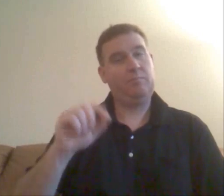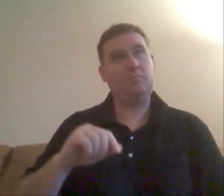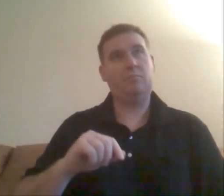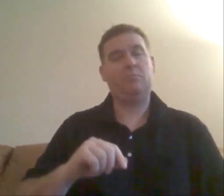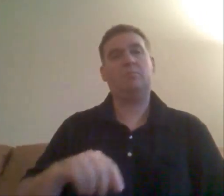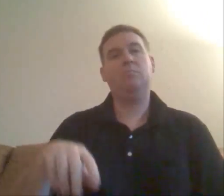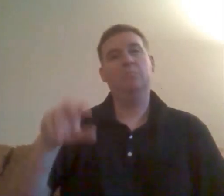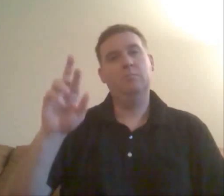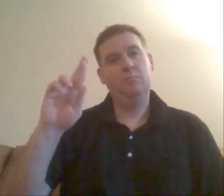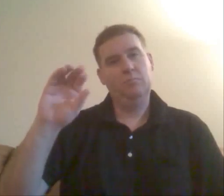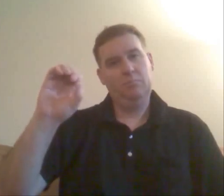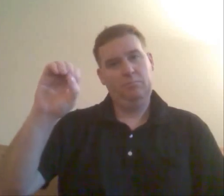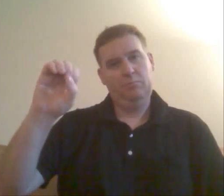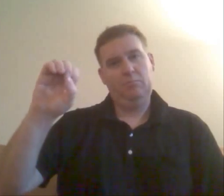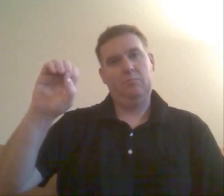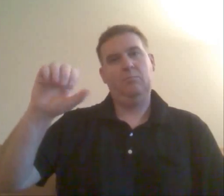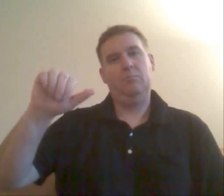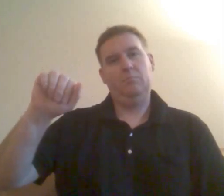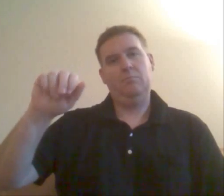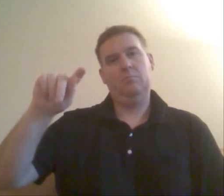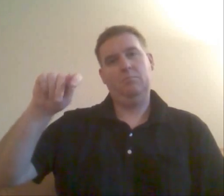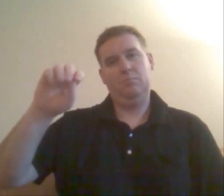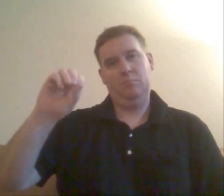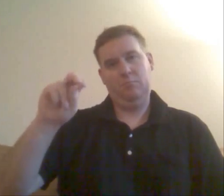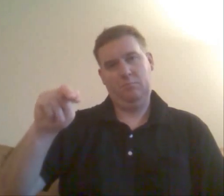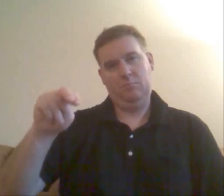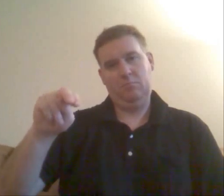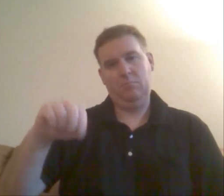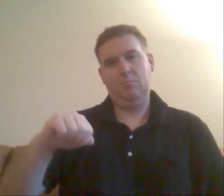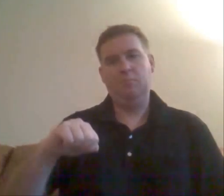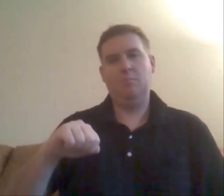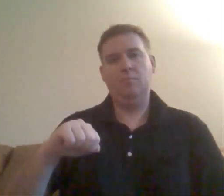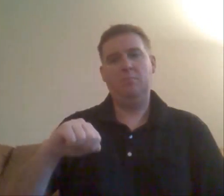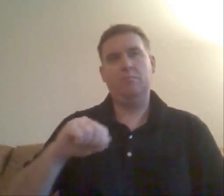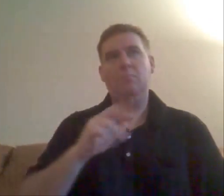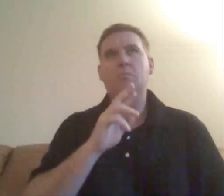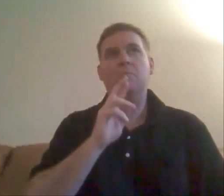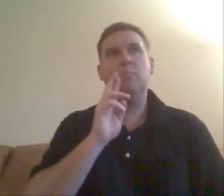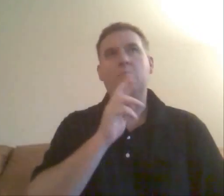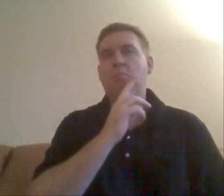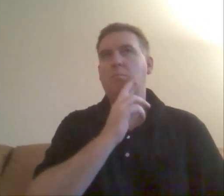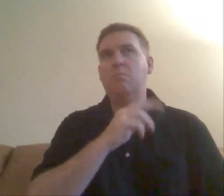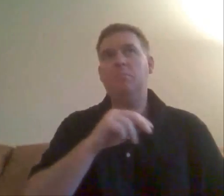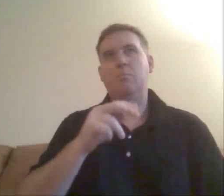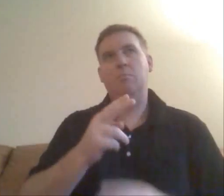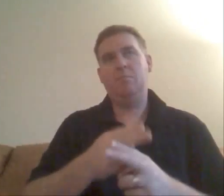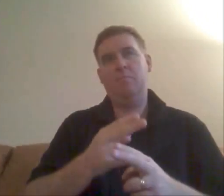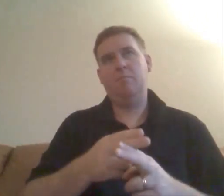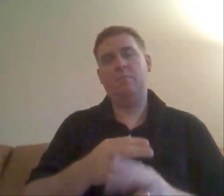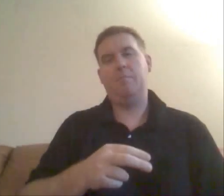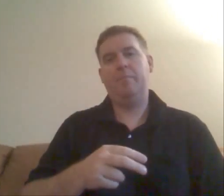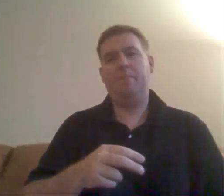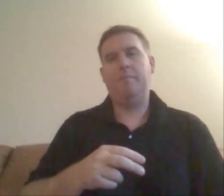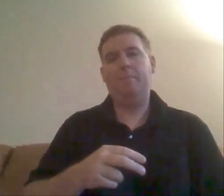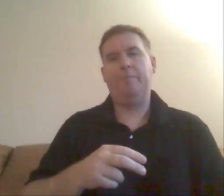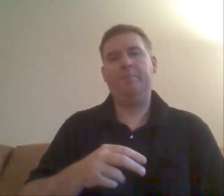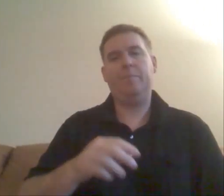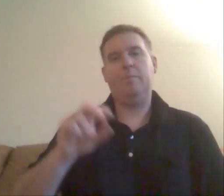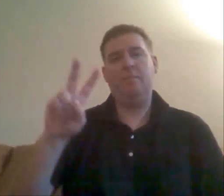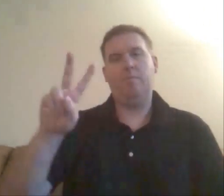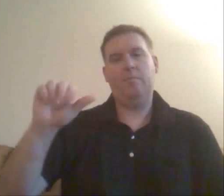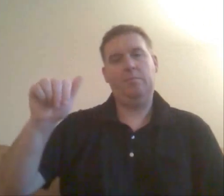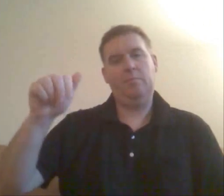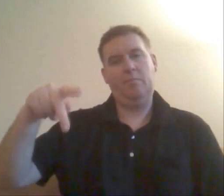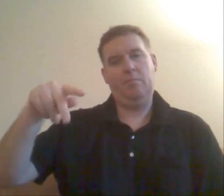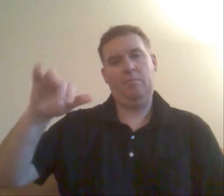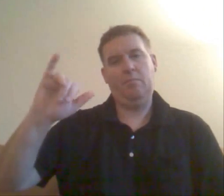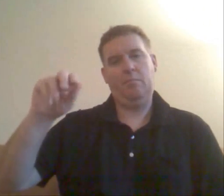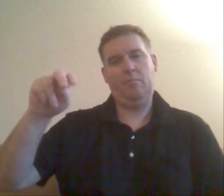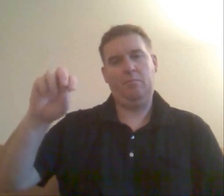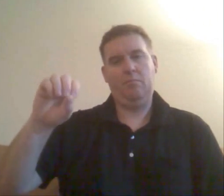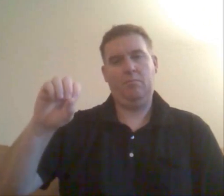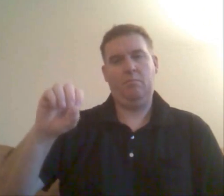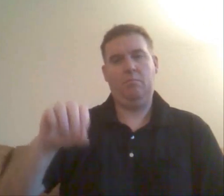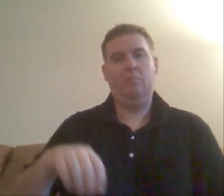In Reston at a resturant named Vapiano.